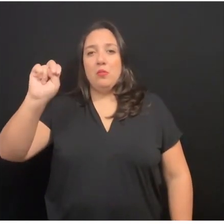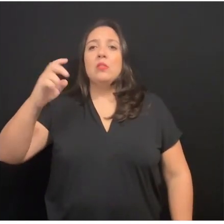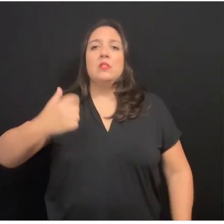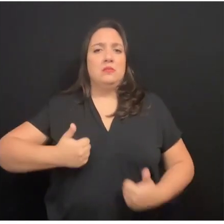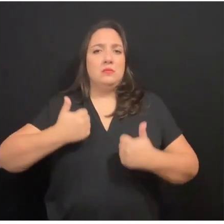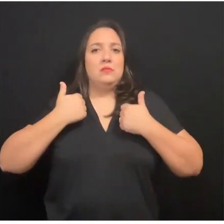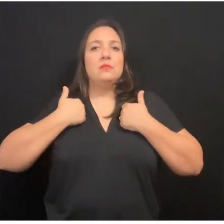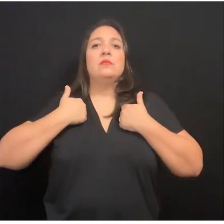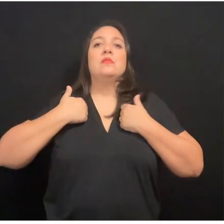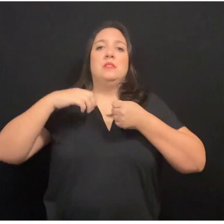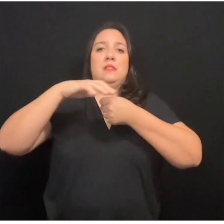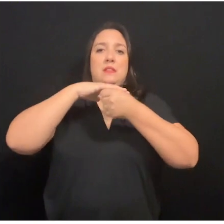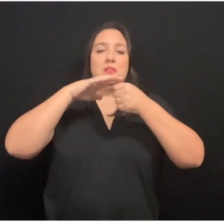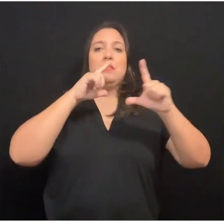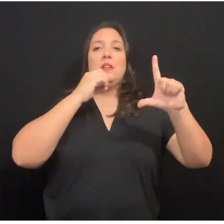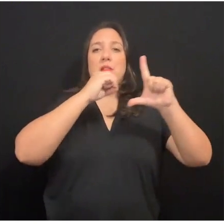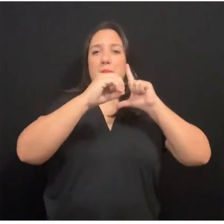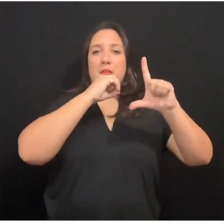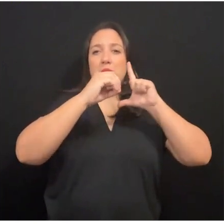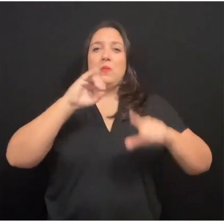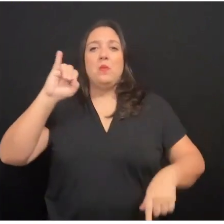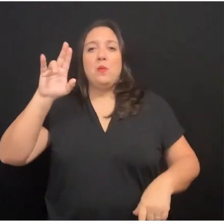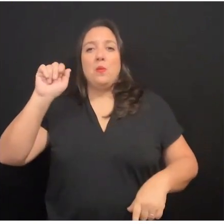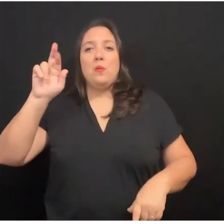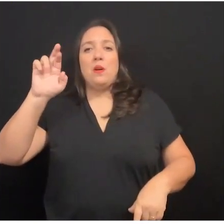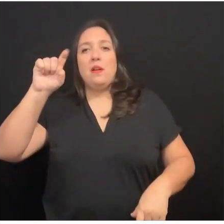of Ciudad Juarez, El Paso, Texas and La Union, New Mexico.